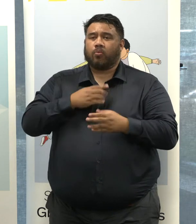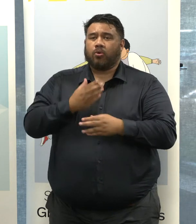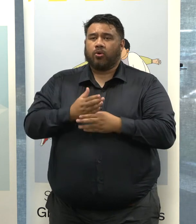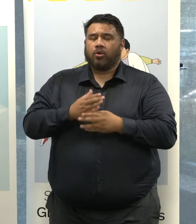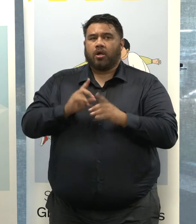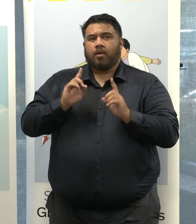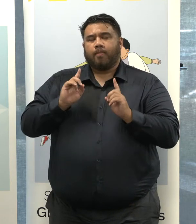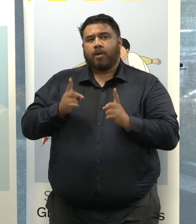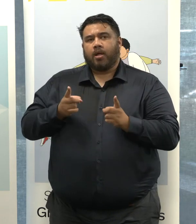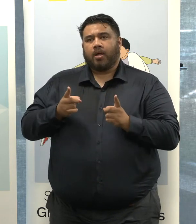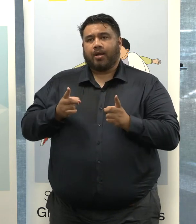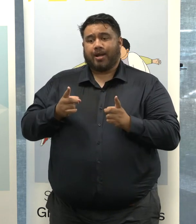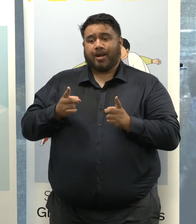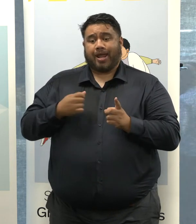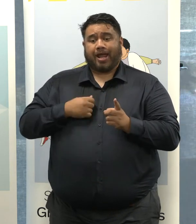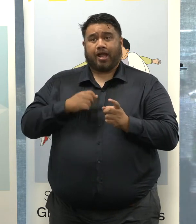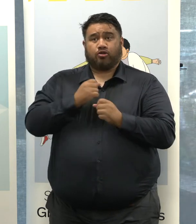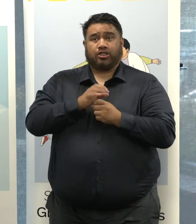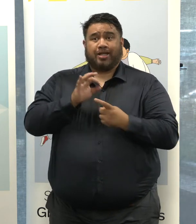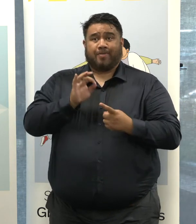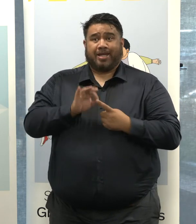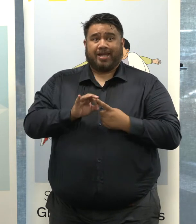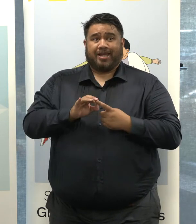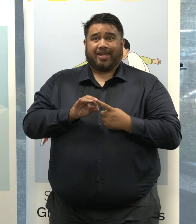right people, which gives our